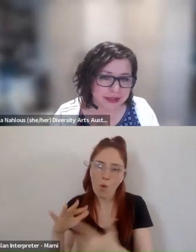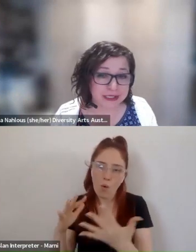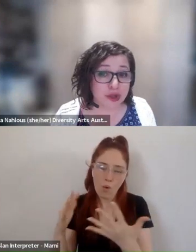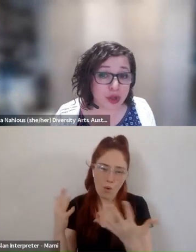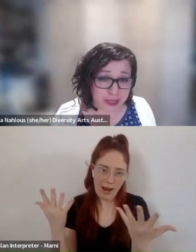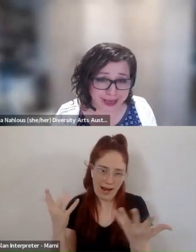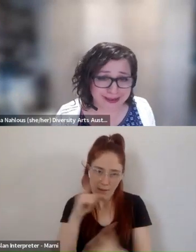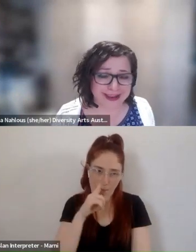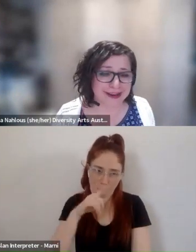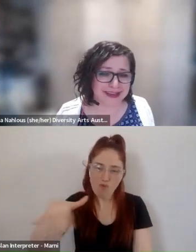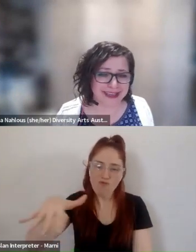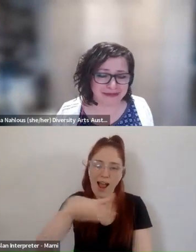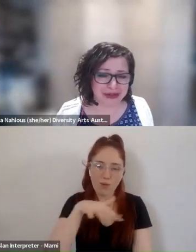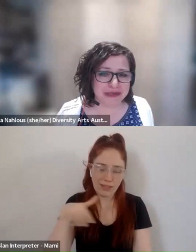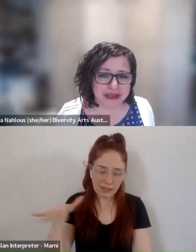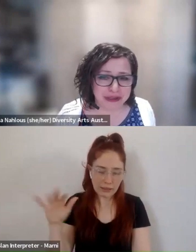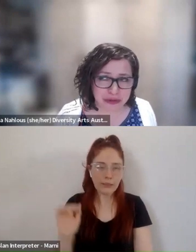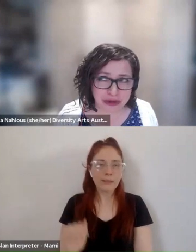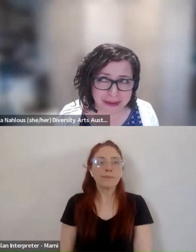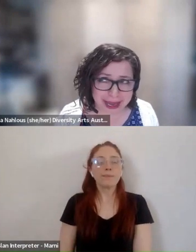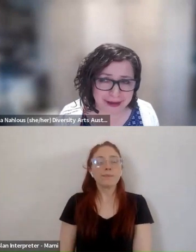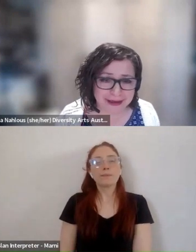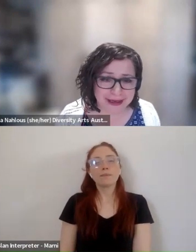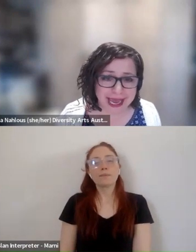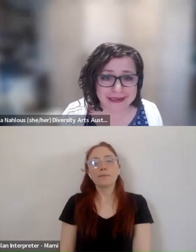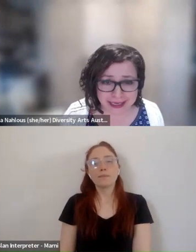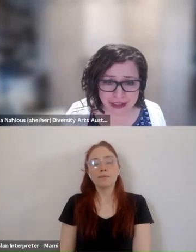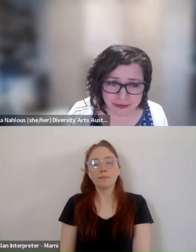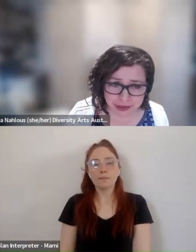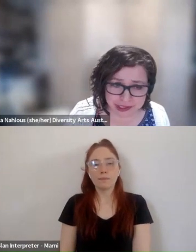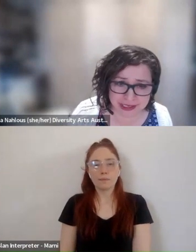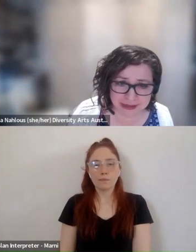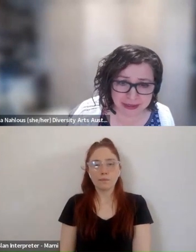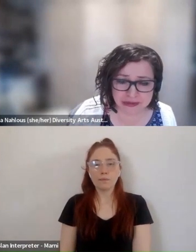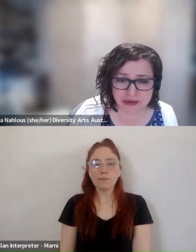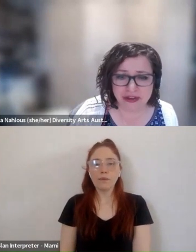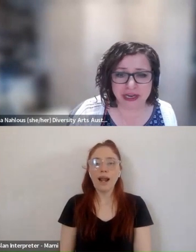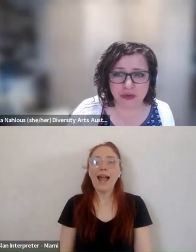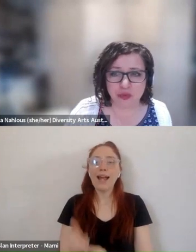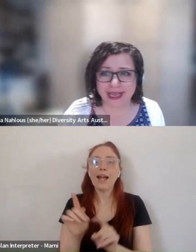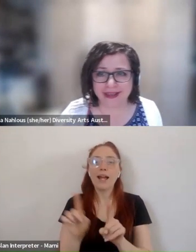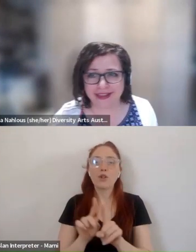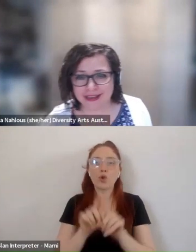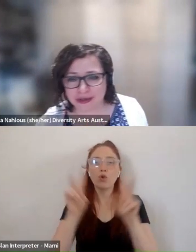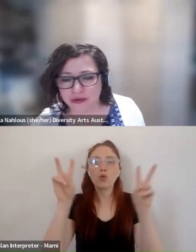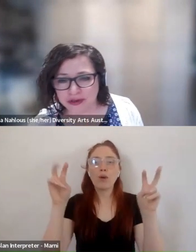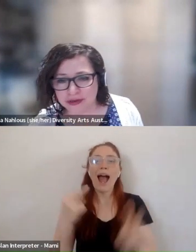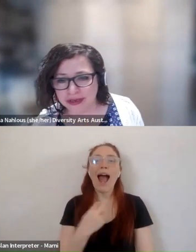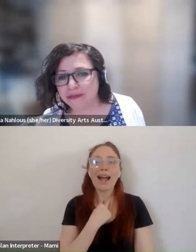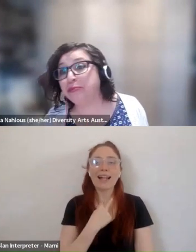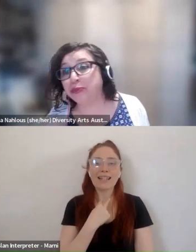there was a lot there. And I think we also talk about accent diversity, because we're very aware that it's often people